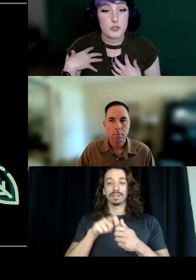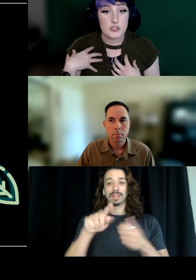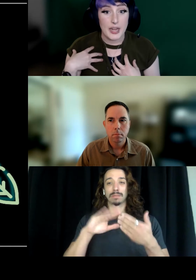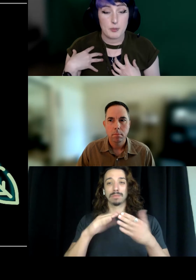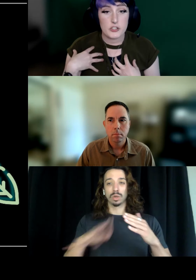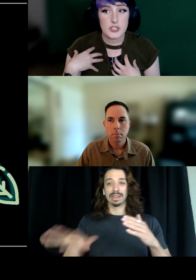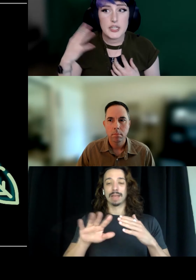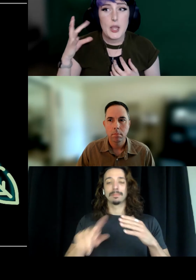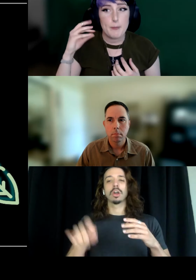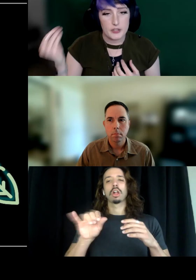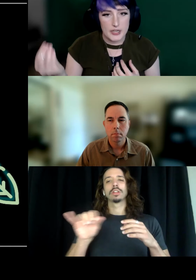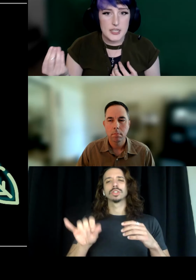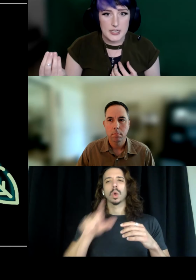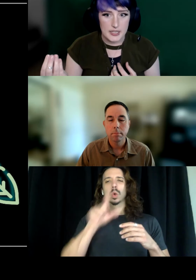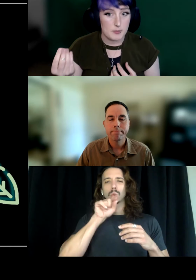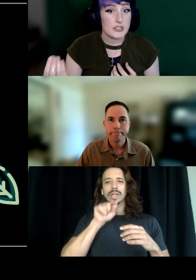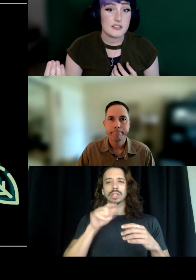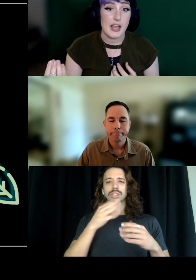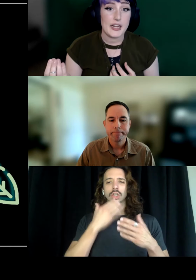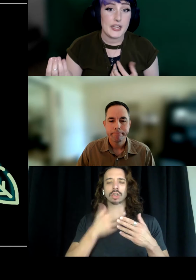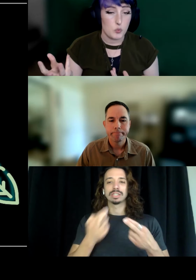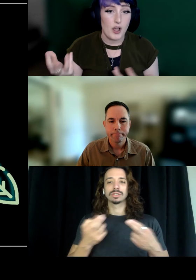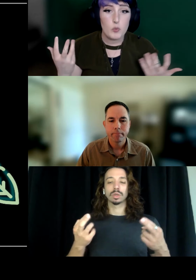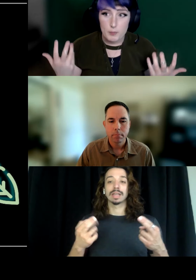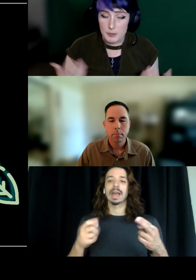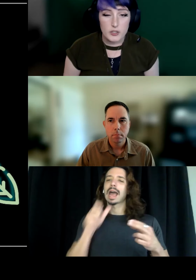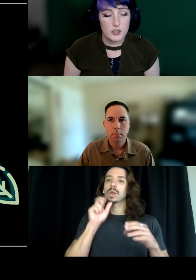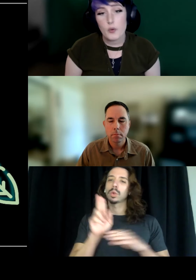I don't use Slack personally, but there is an accessibility Slack as well where people can